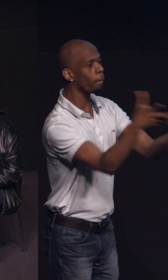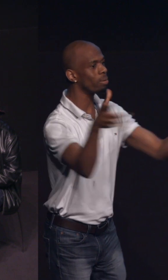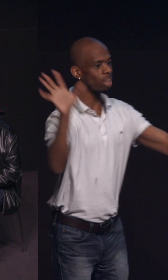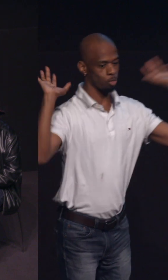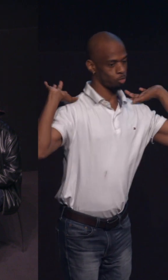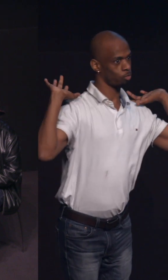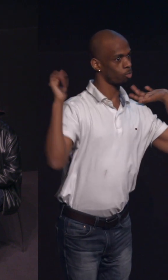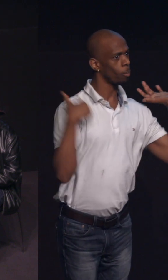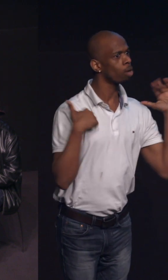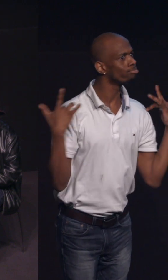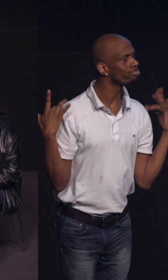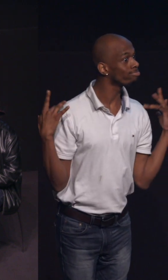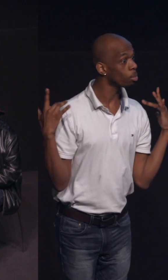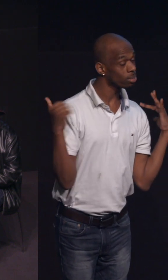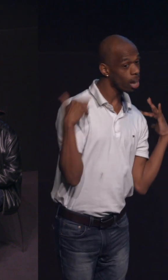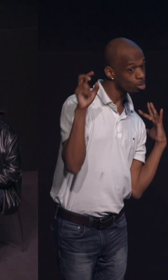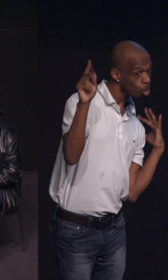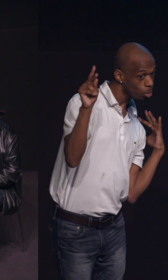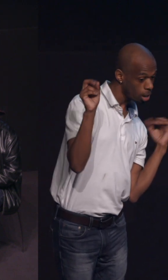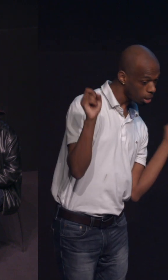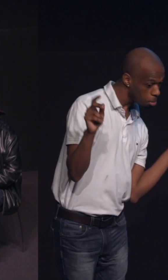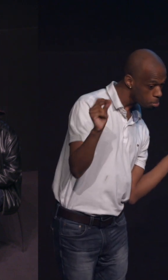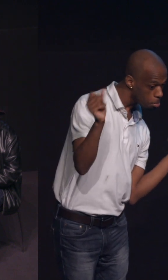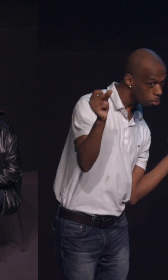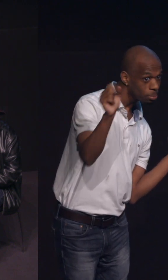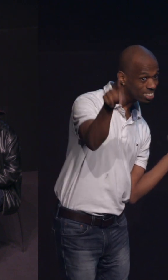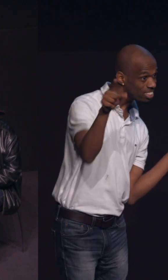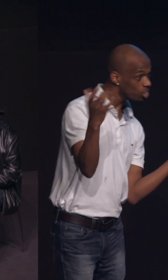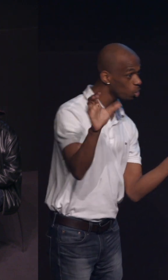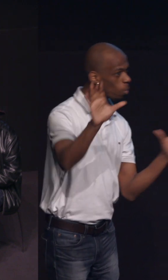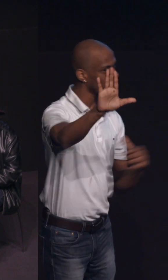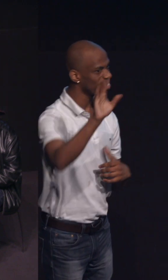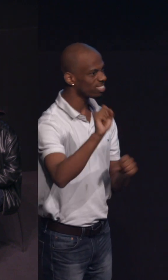doing your stuff." He was, like, gardening and it was so beautiful.